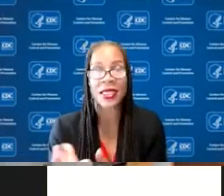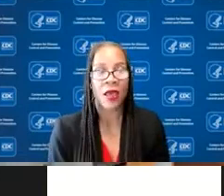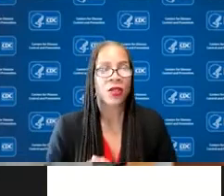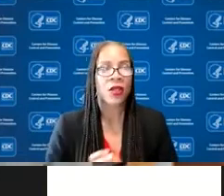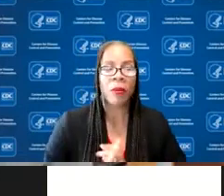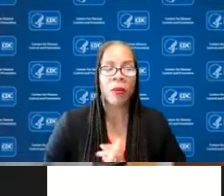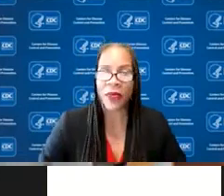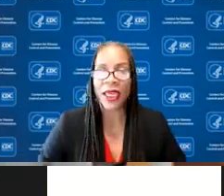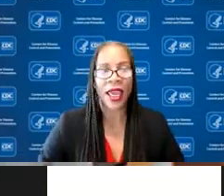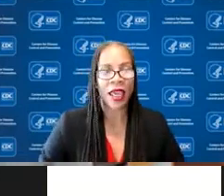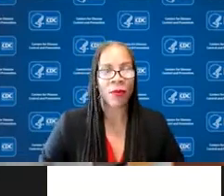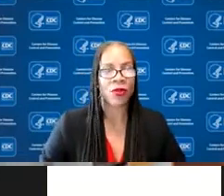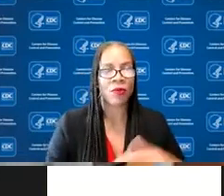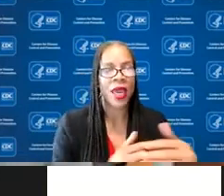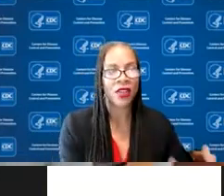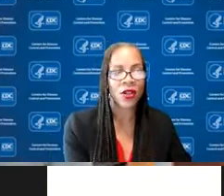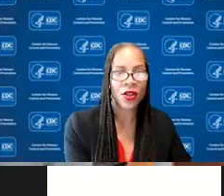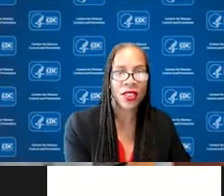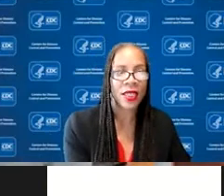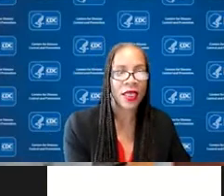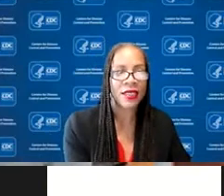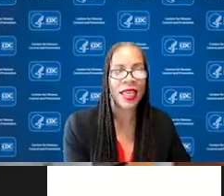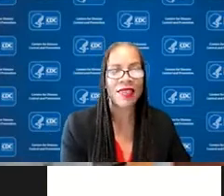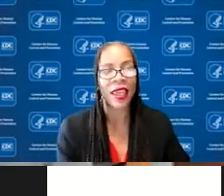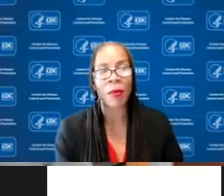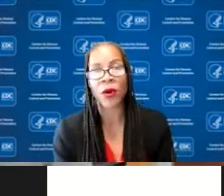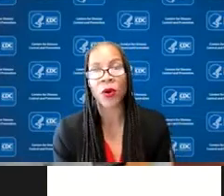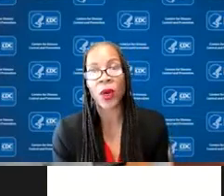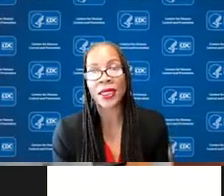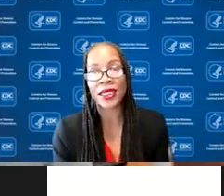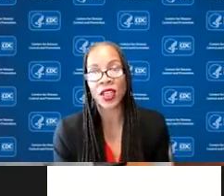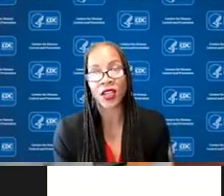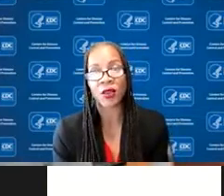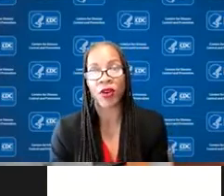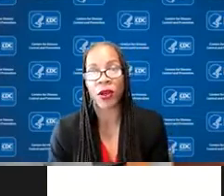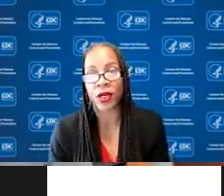So being able to manage urgent needs and think about quickly changing priorities